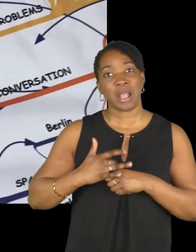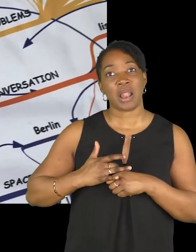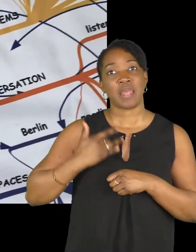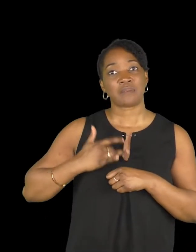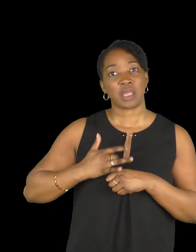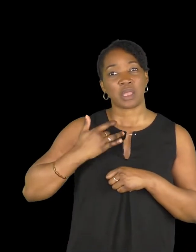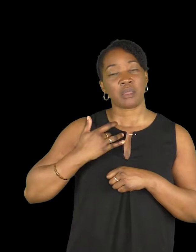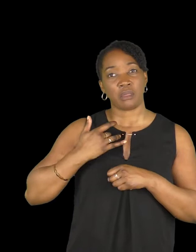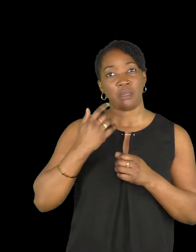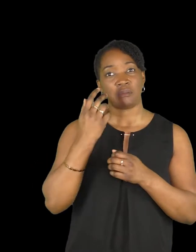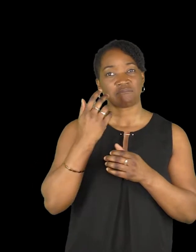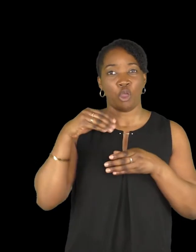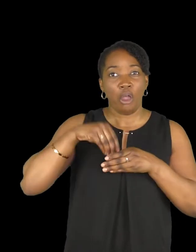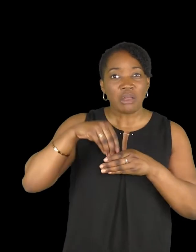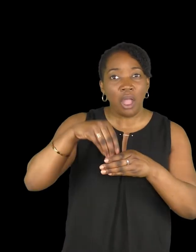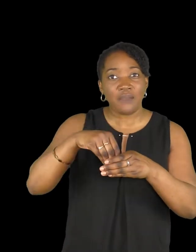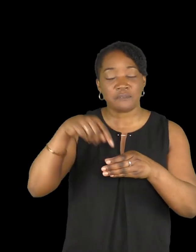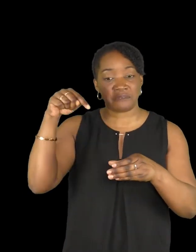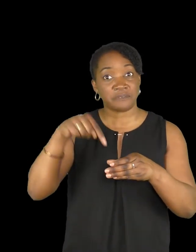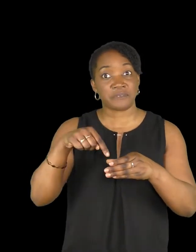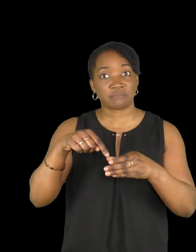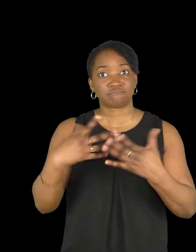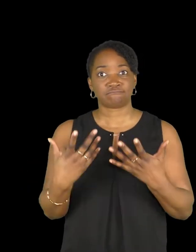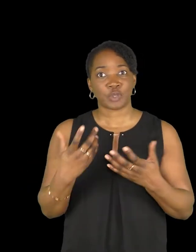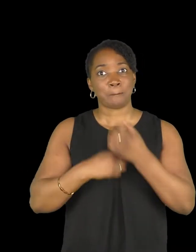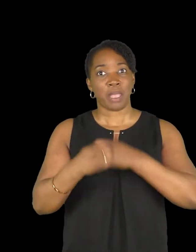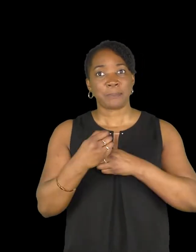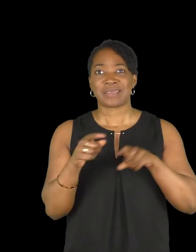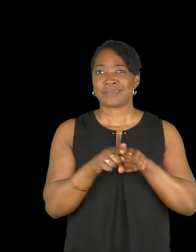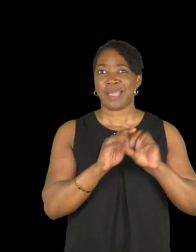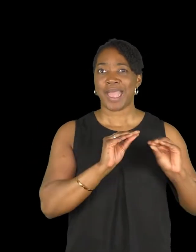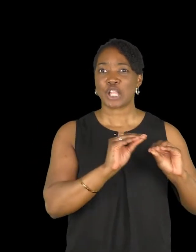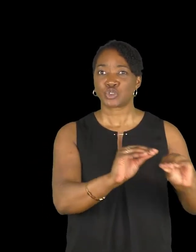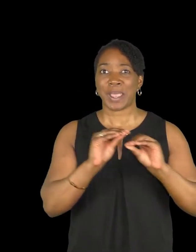right. It was becoming an archive, but it was also becoming an educational tool